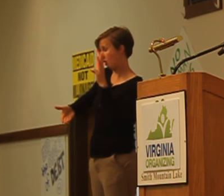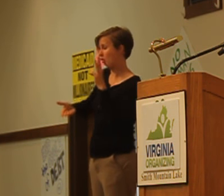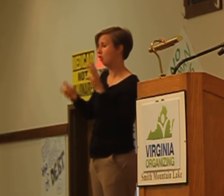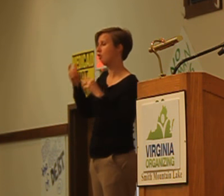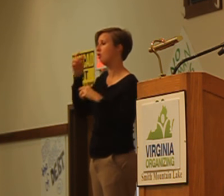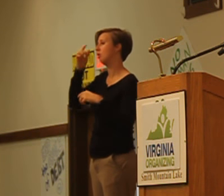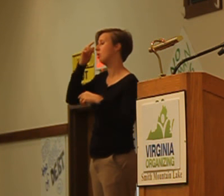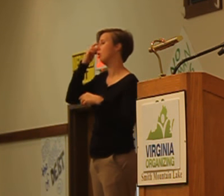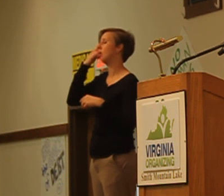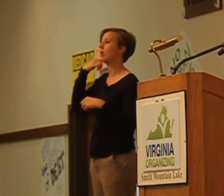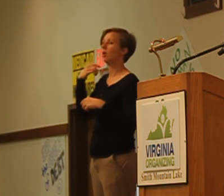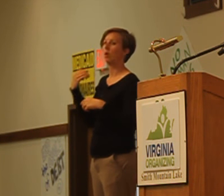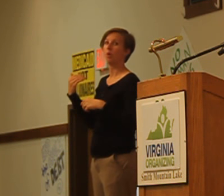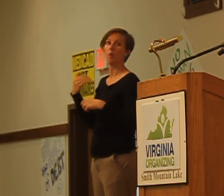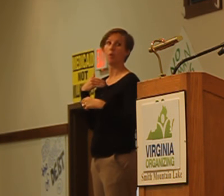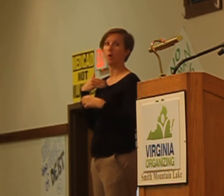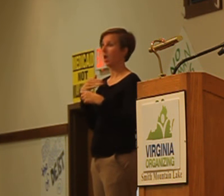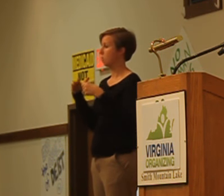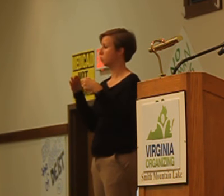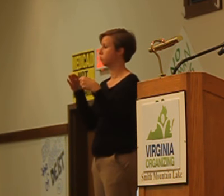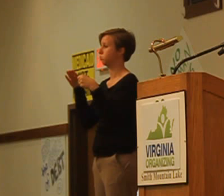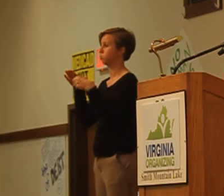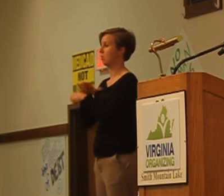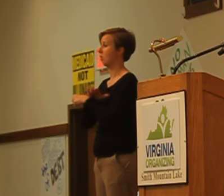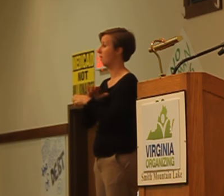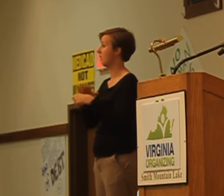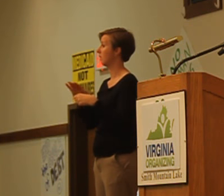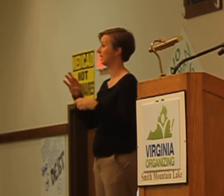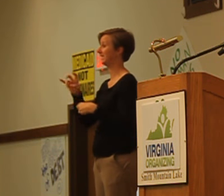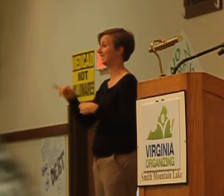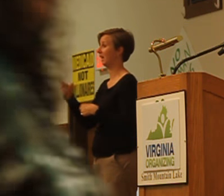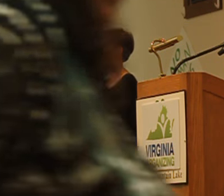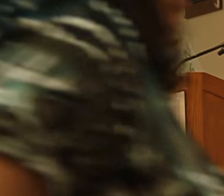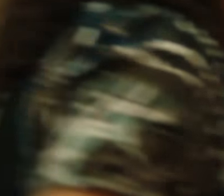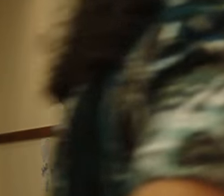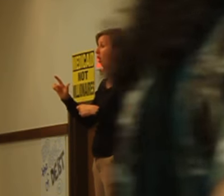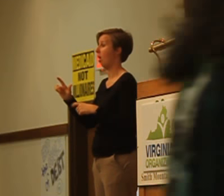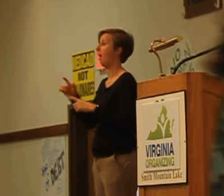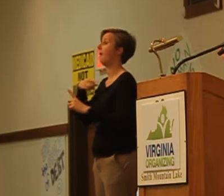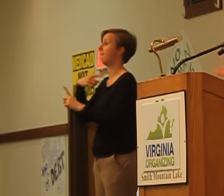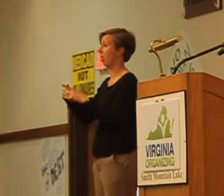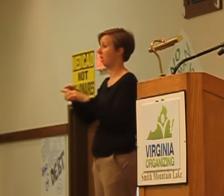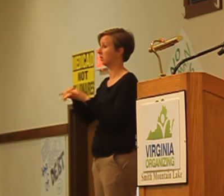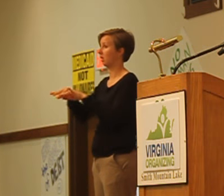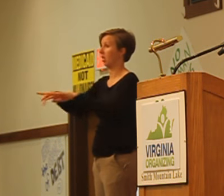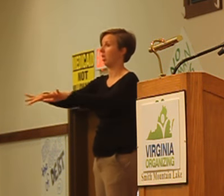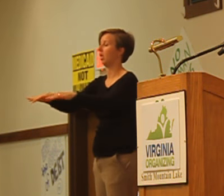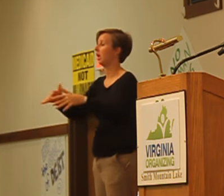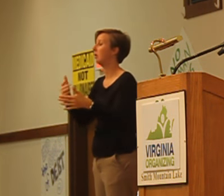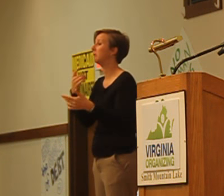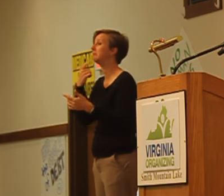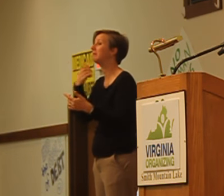and we ended up filling up the entire City Hall and overflow room, just telling people to try to squeeze in.